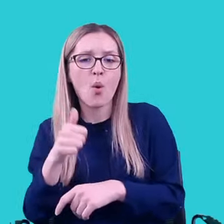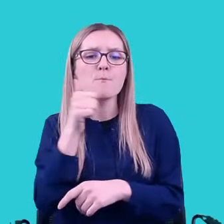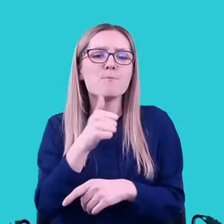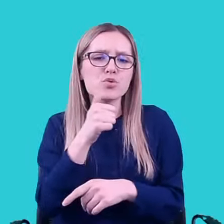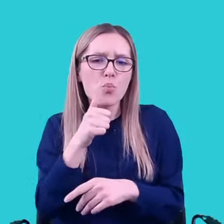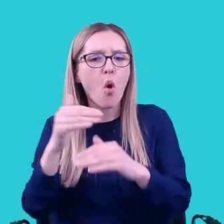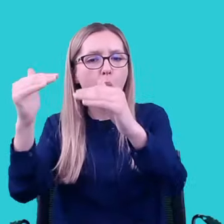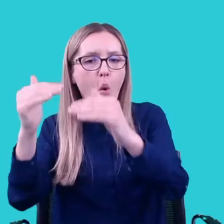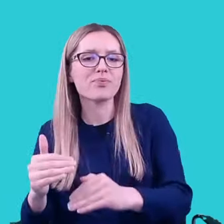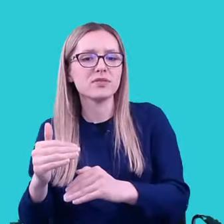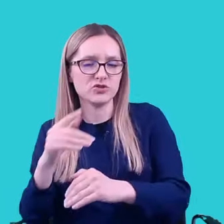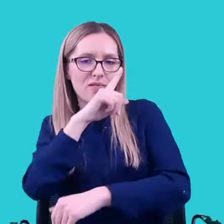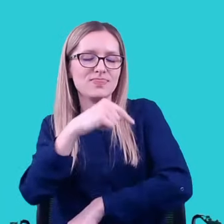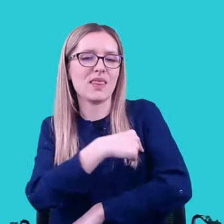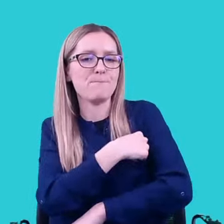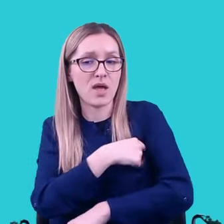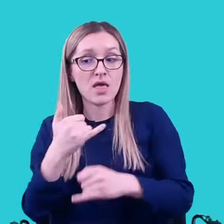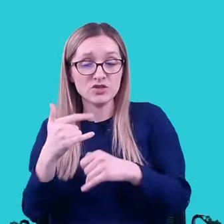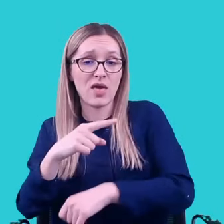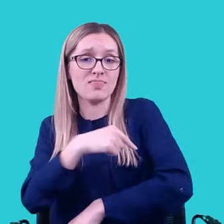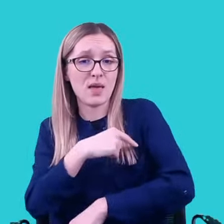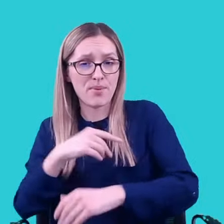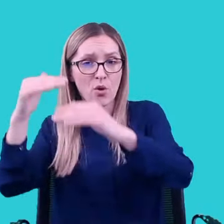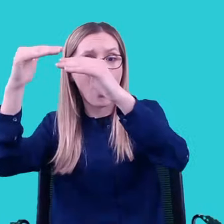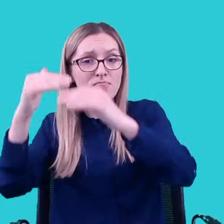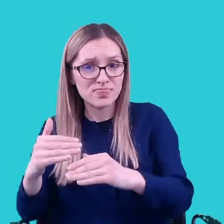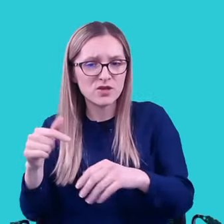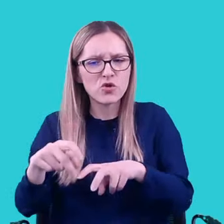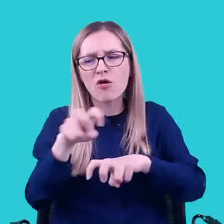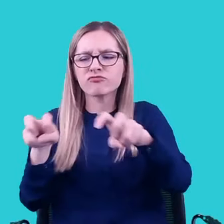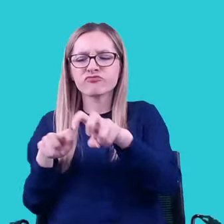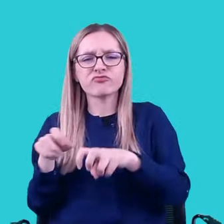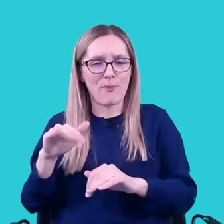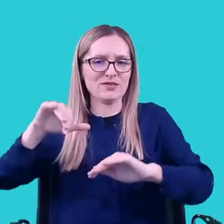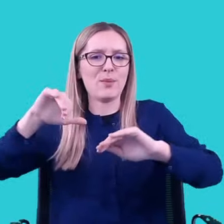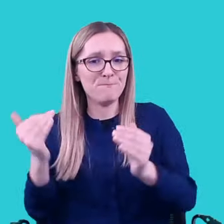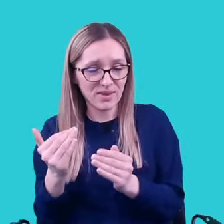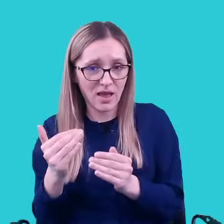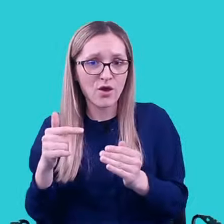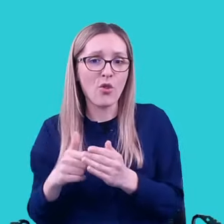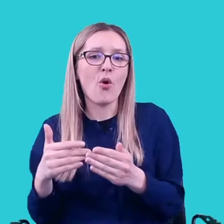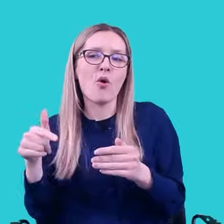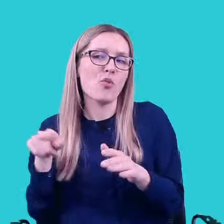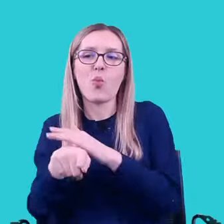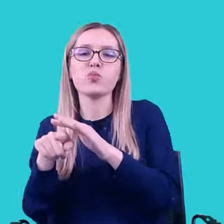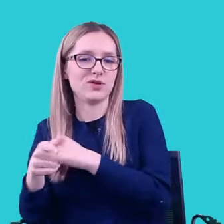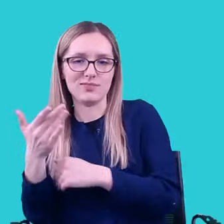The lower the temperature, the less vibration of the molecules, resulting in them being less likely to escape from the storage.